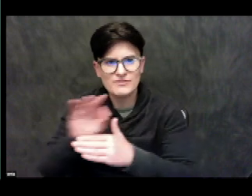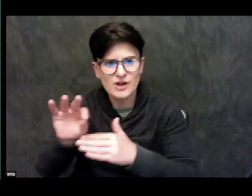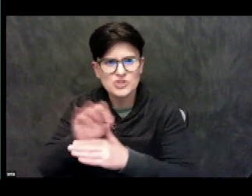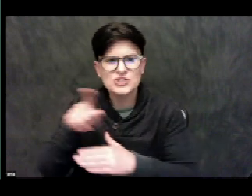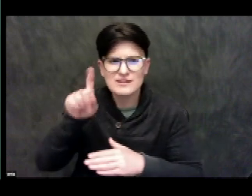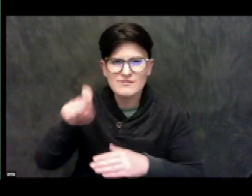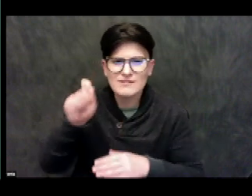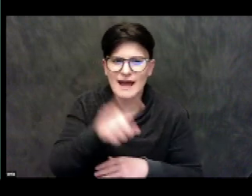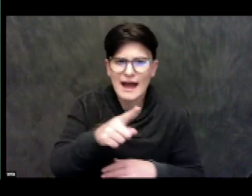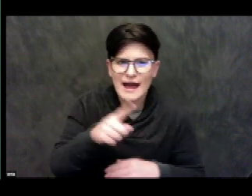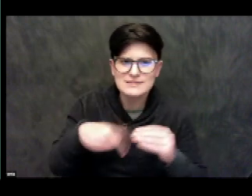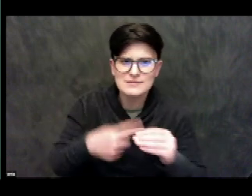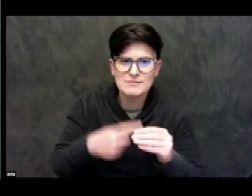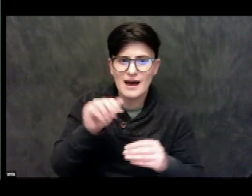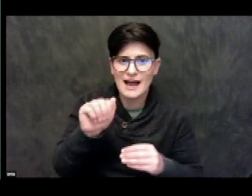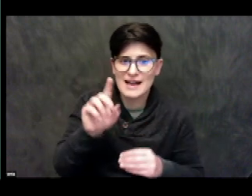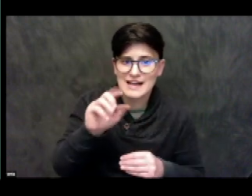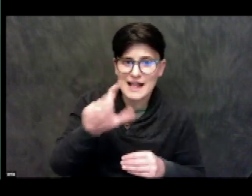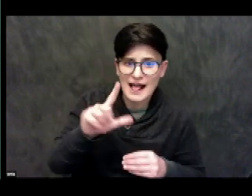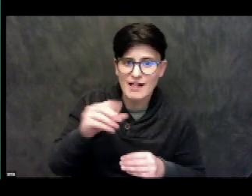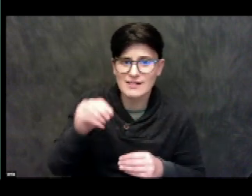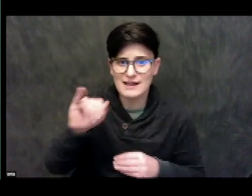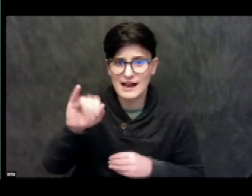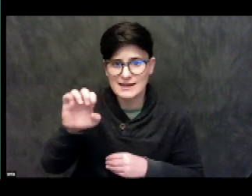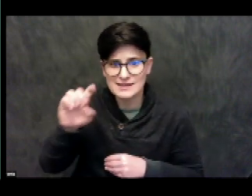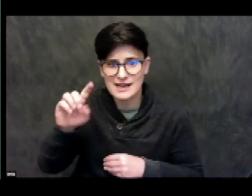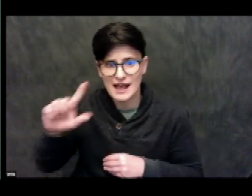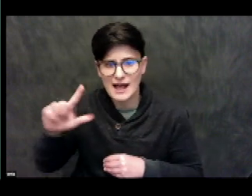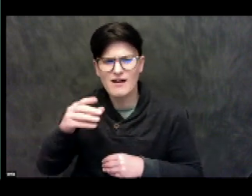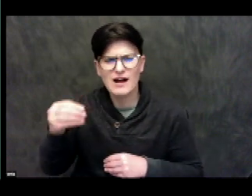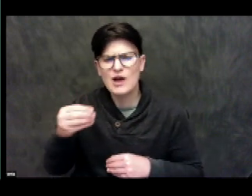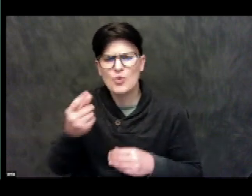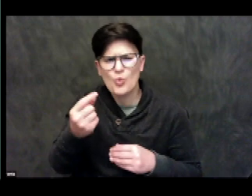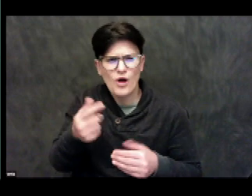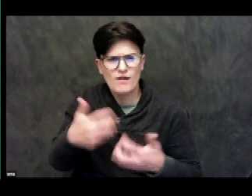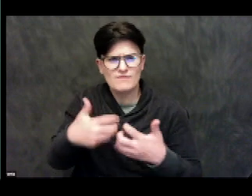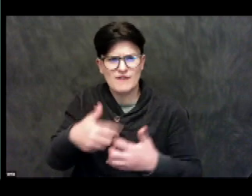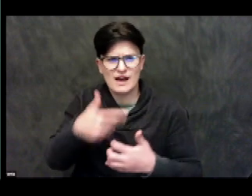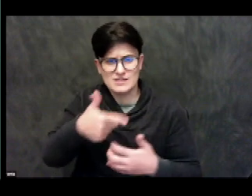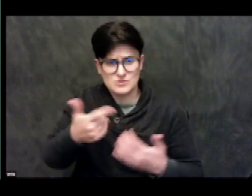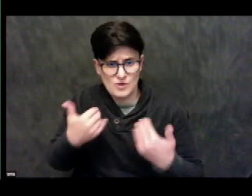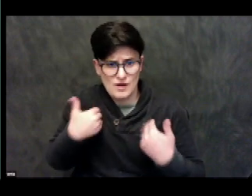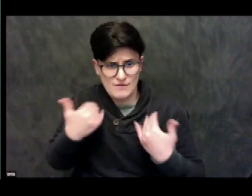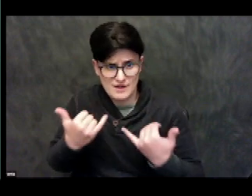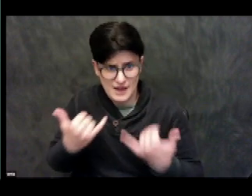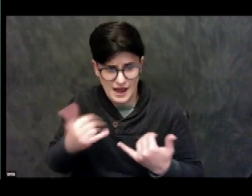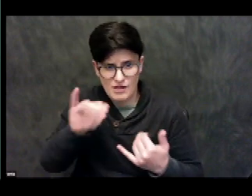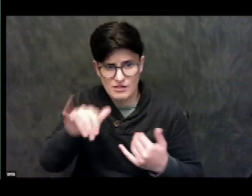use to help with mobility and current relationships with someone like a physical medicine provider that can help